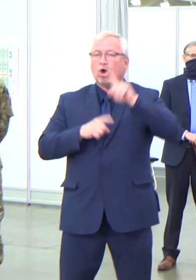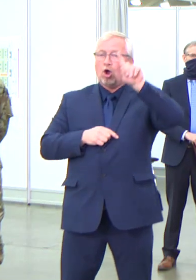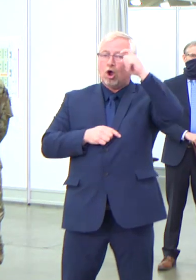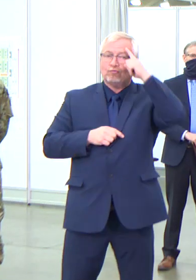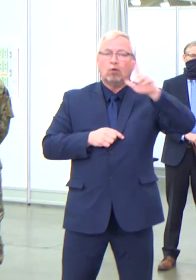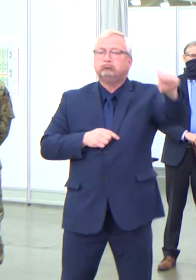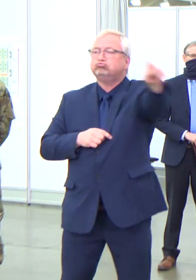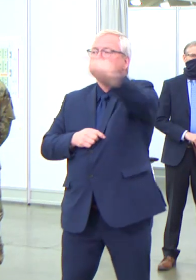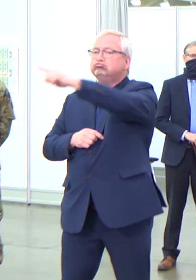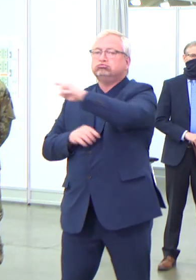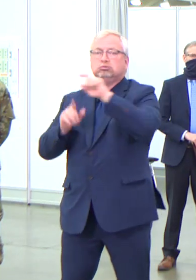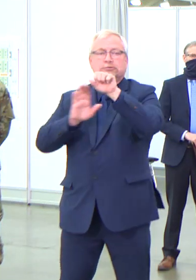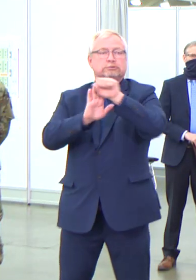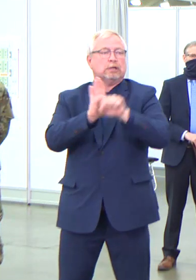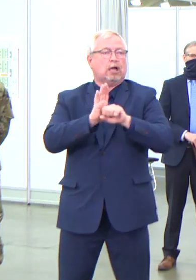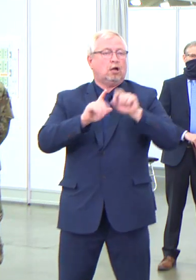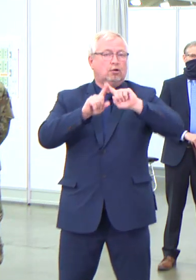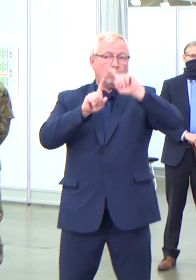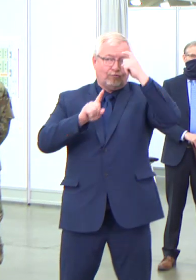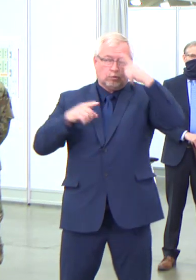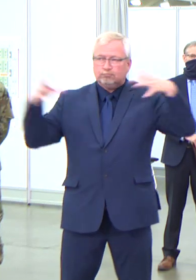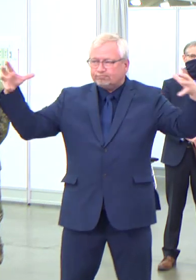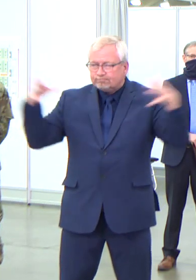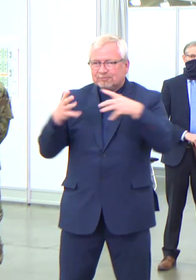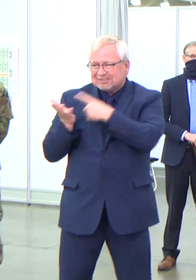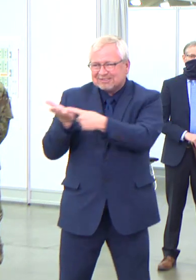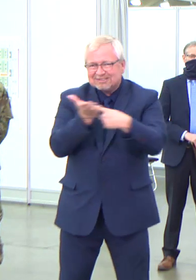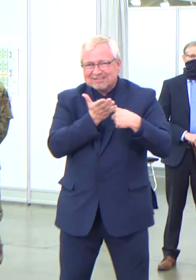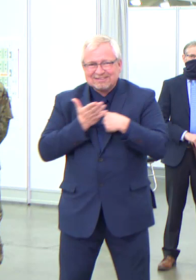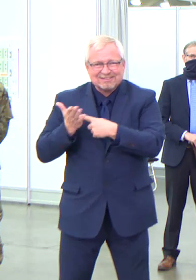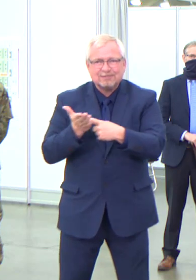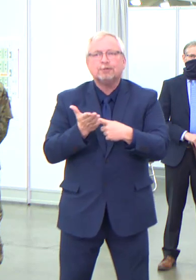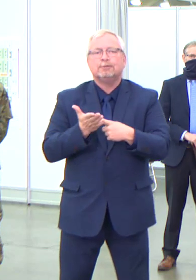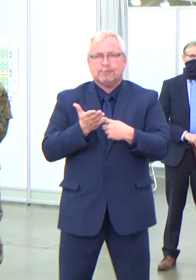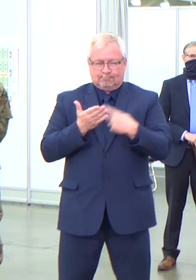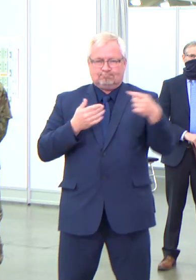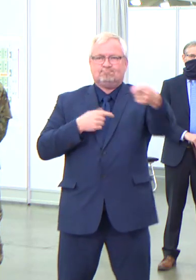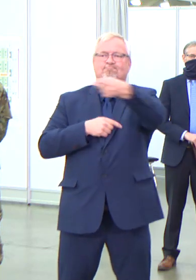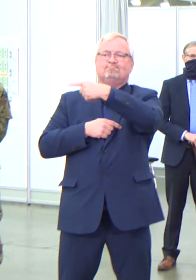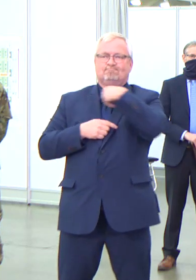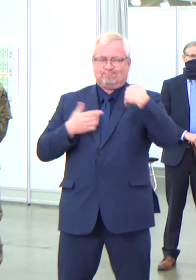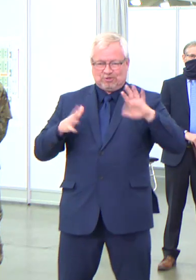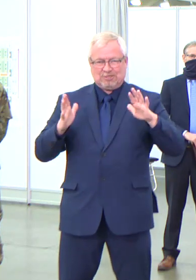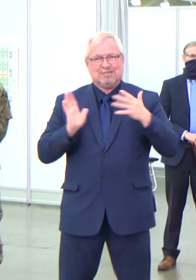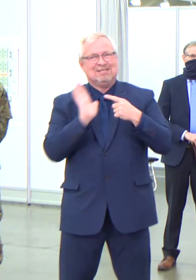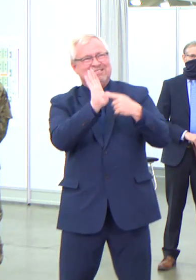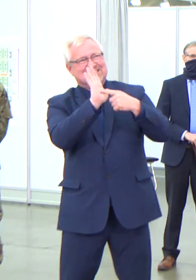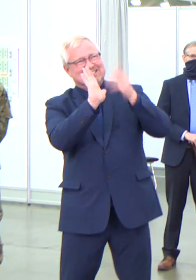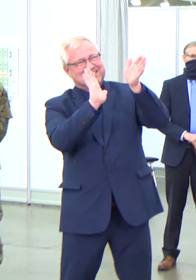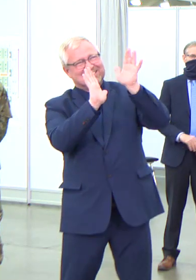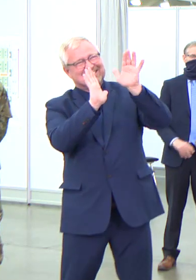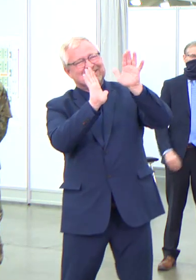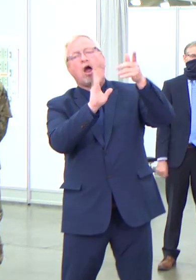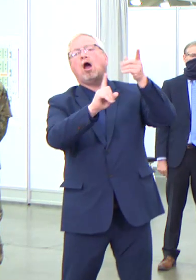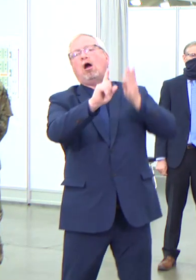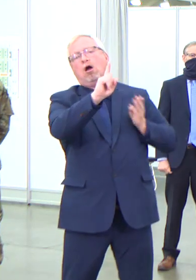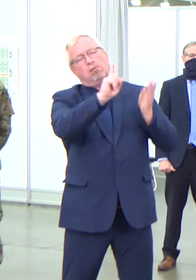president, top administration officials, and the nation's governors. I'm pleased to report that we have succeeded in convincing the Trump Administration